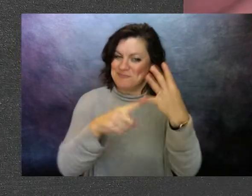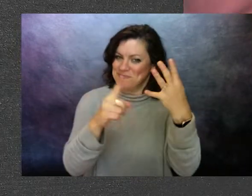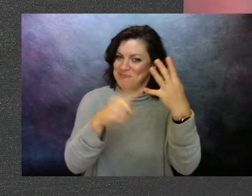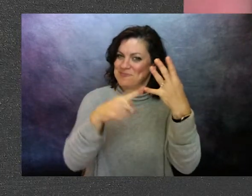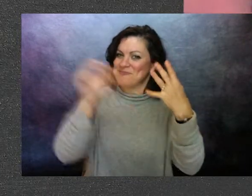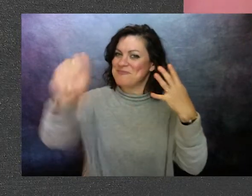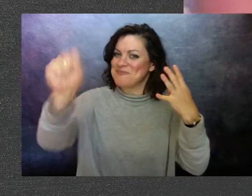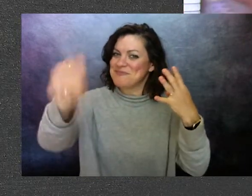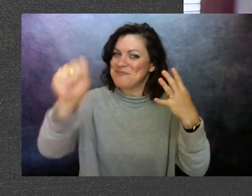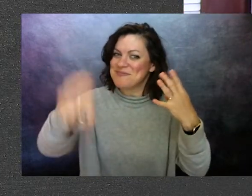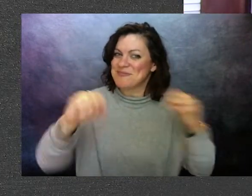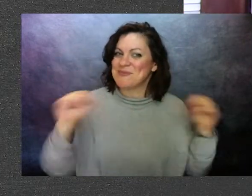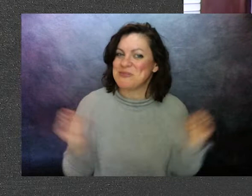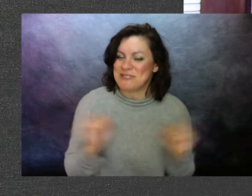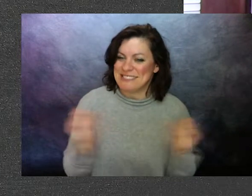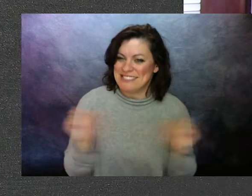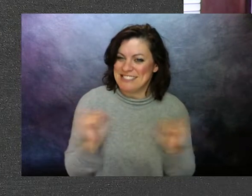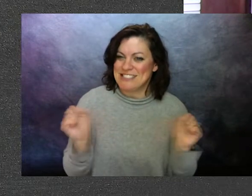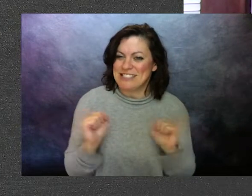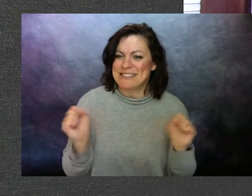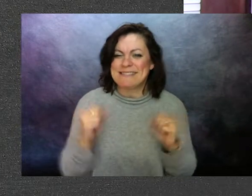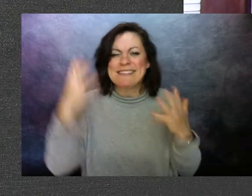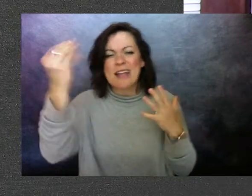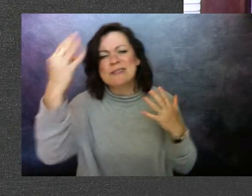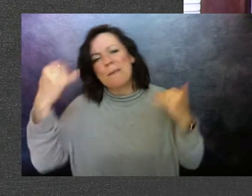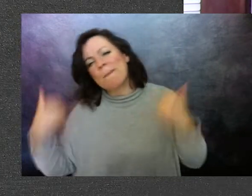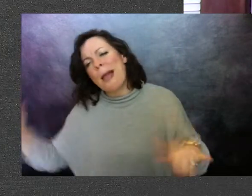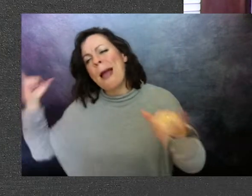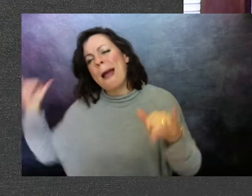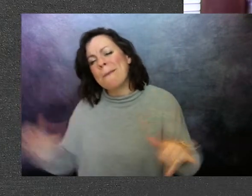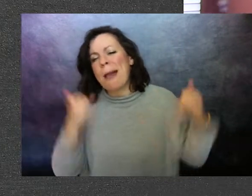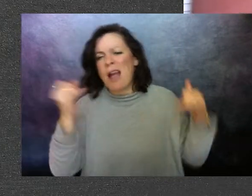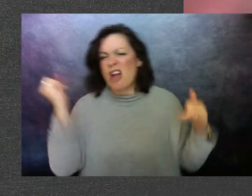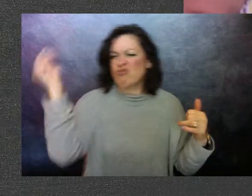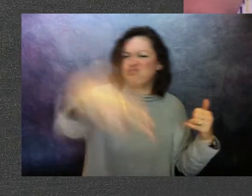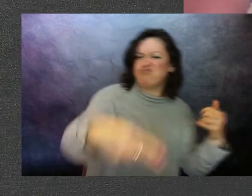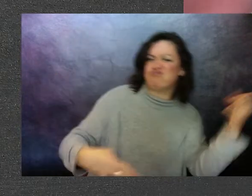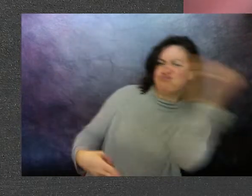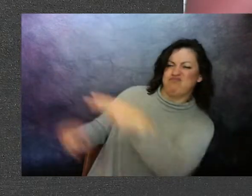Yeah, that's a winter one. We play in the snow in the wintertime.